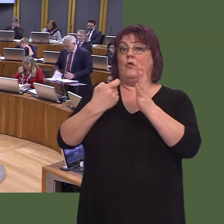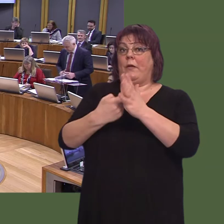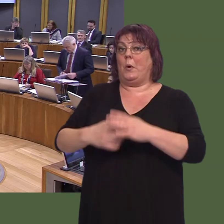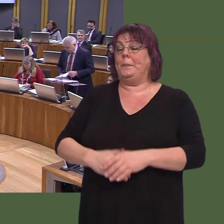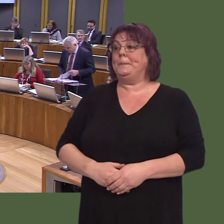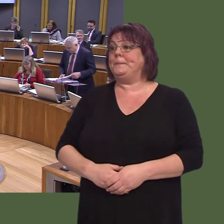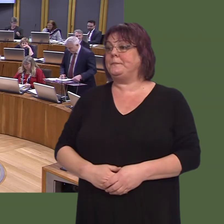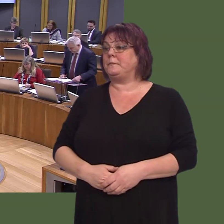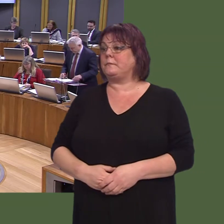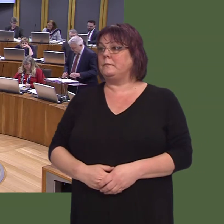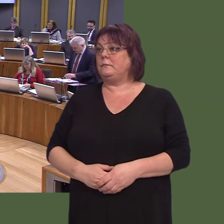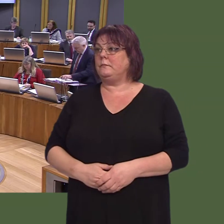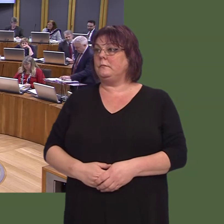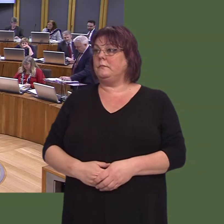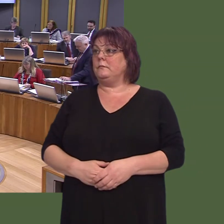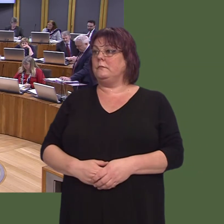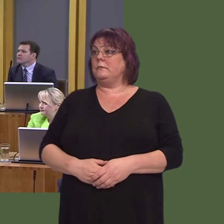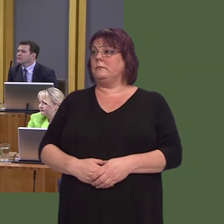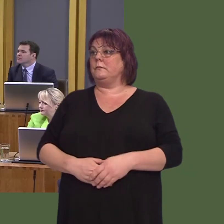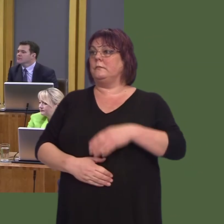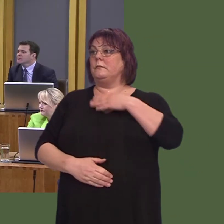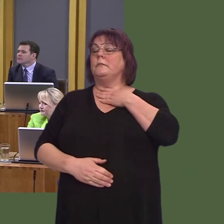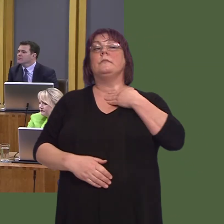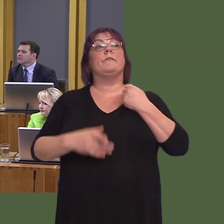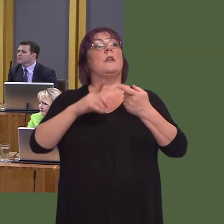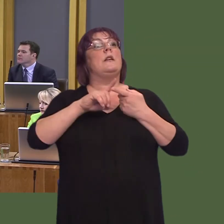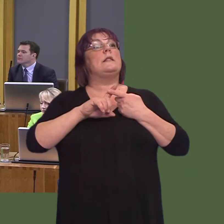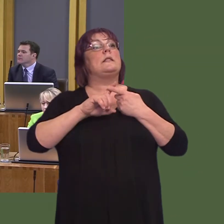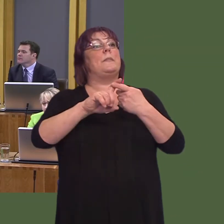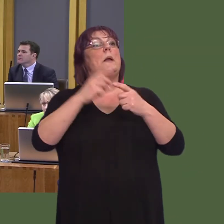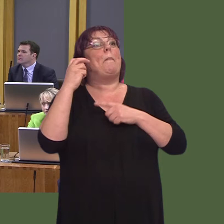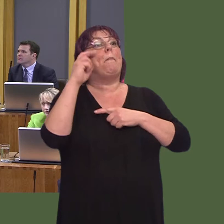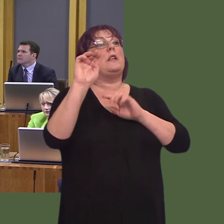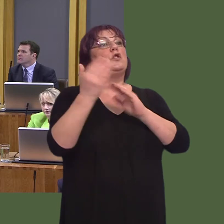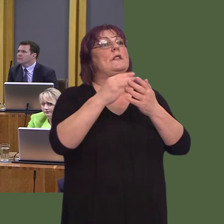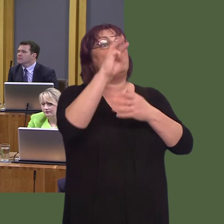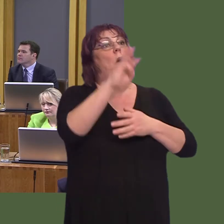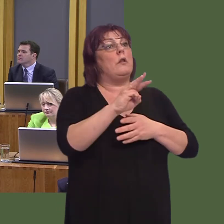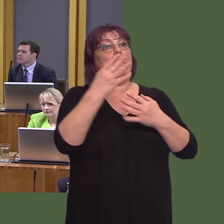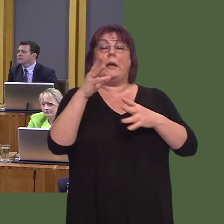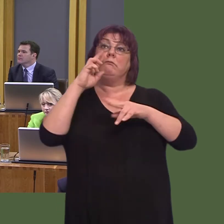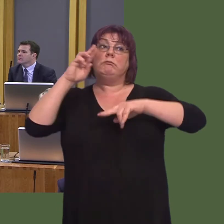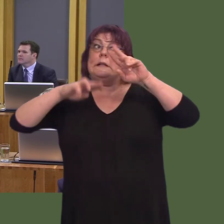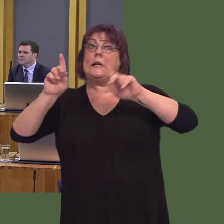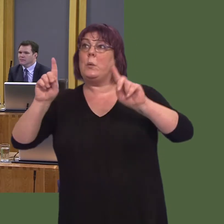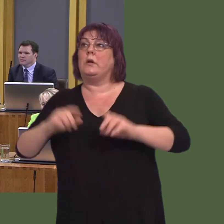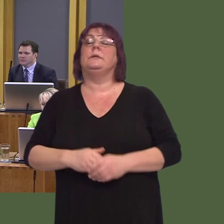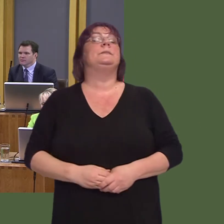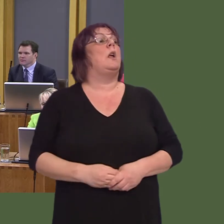Jenny Rathbone AM: 8. What assessment has the Welsh Government made of the sustainability of current bus services in Wales? OAQ51635 Carwyn Jones AM: We are working with the industry